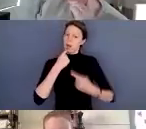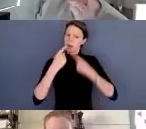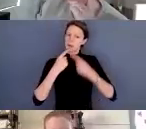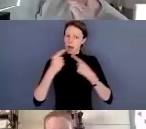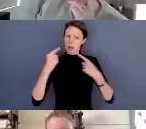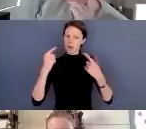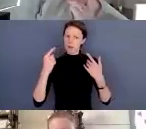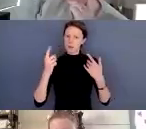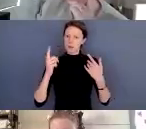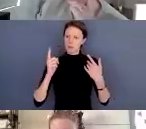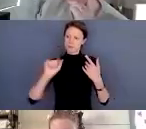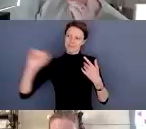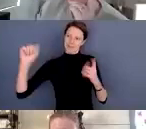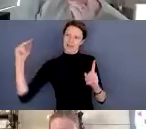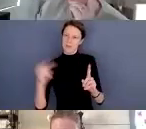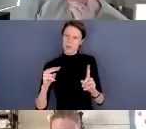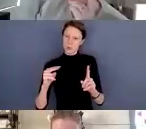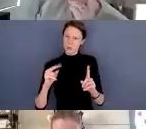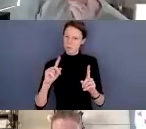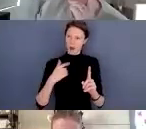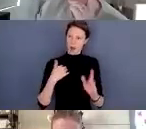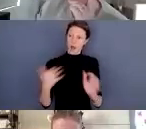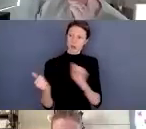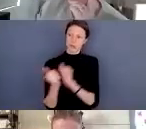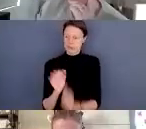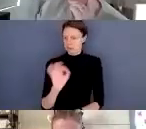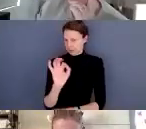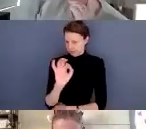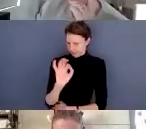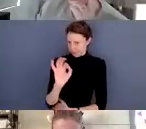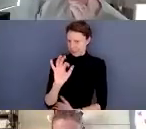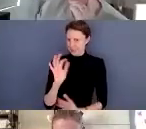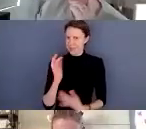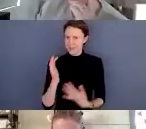so we can tease out some of those challenges that we face when we engage with these kinds of people